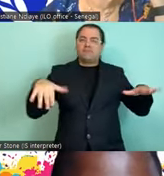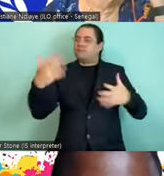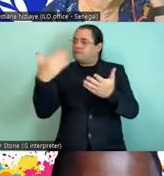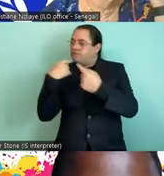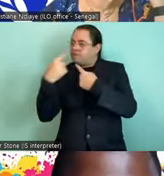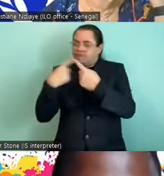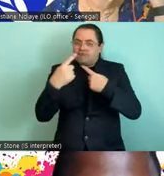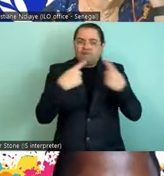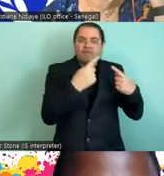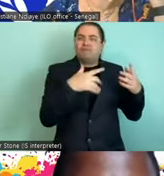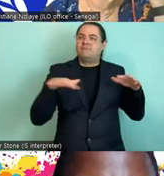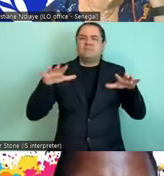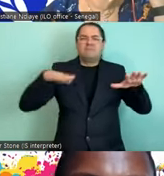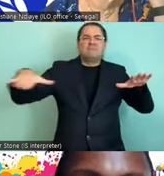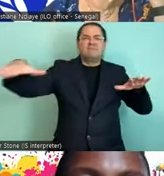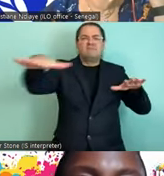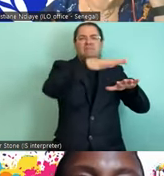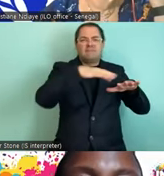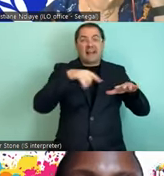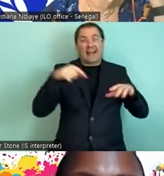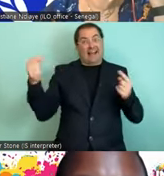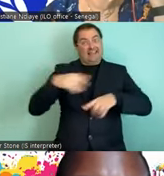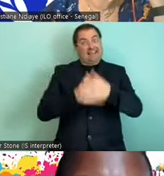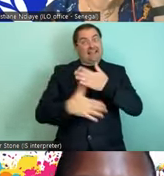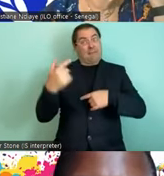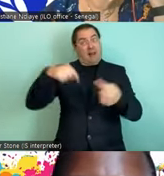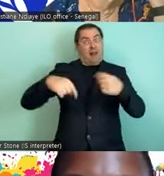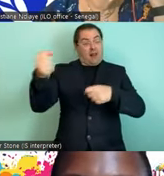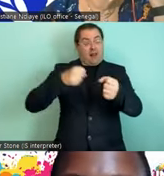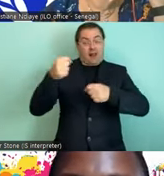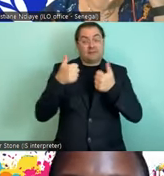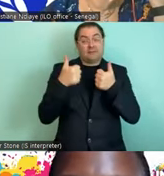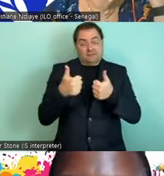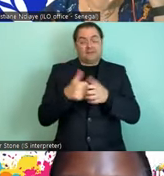for the world. And during that career fair is when we introduced or spoke to potential